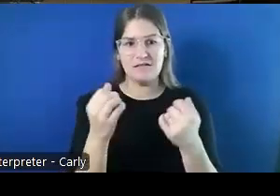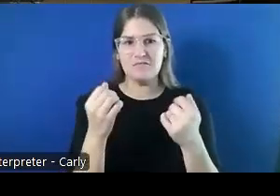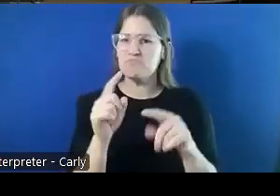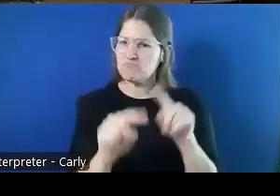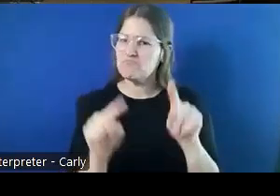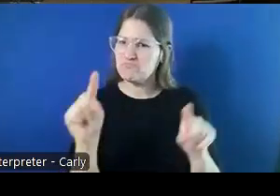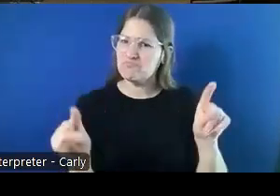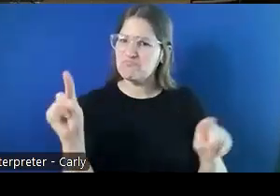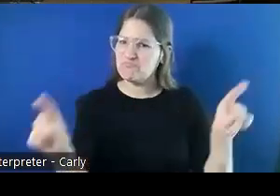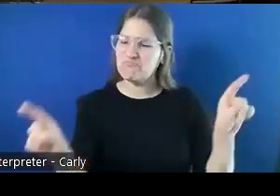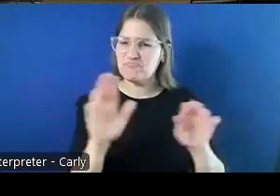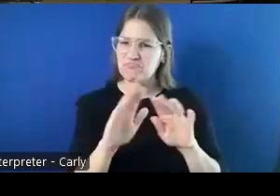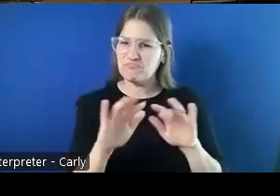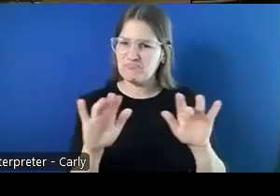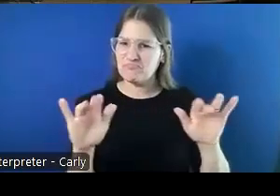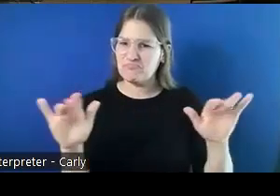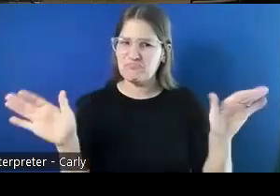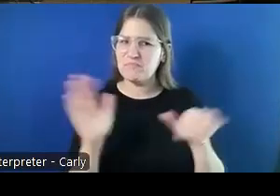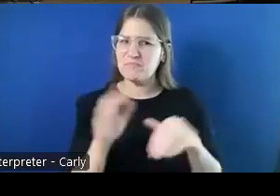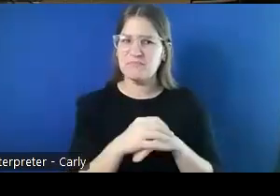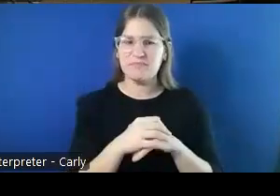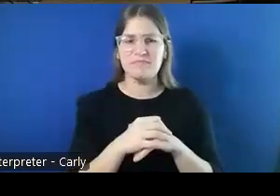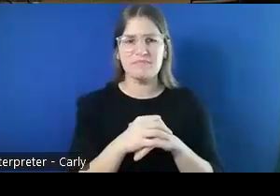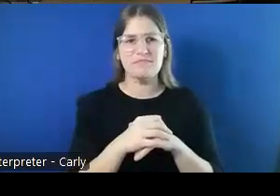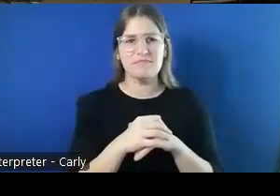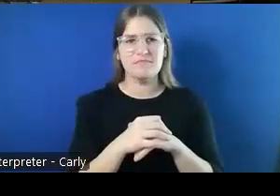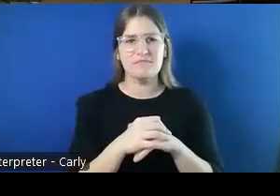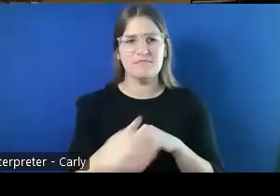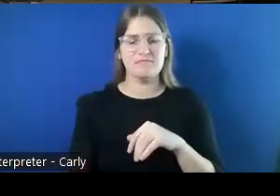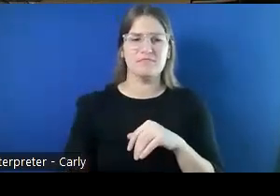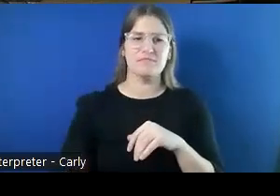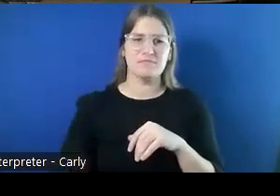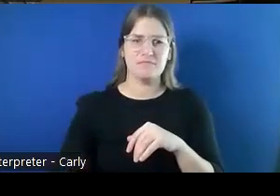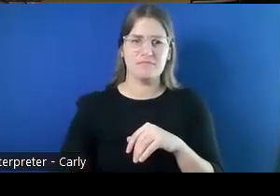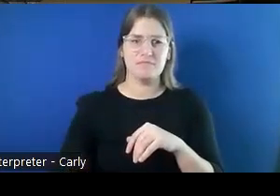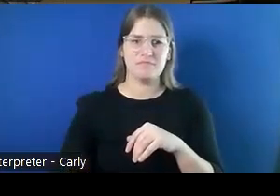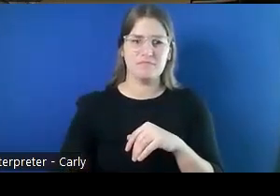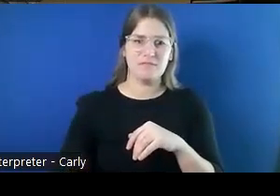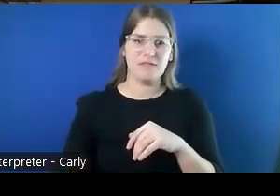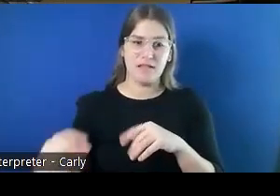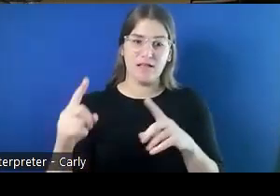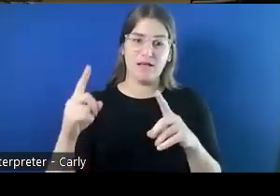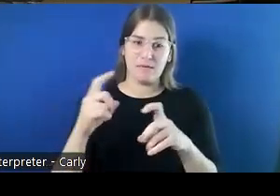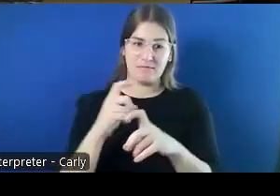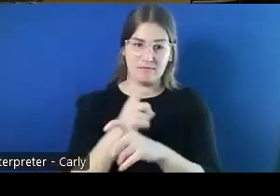that's where too the point I made um earlier about the complexities of the strain you know especially